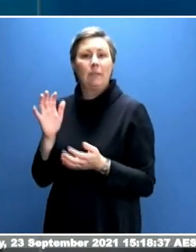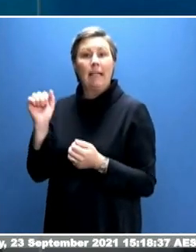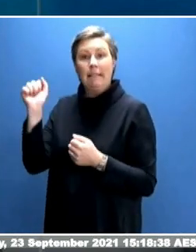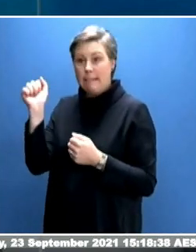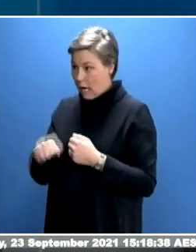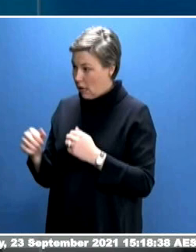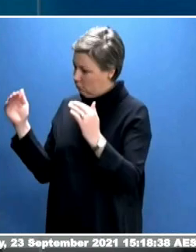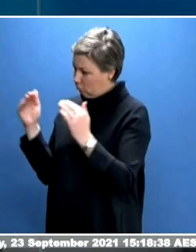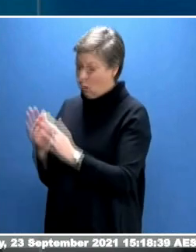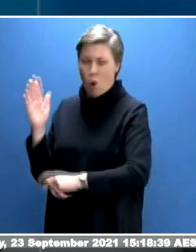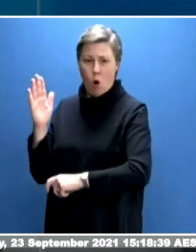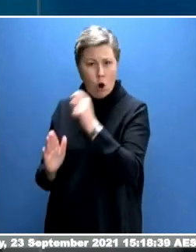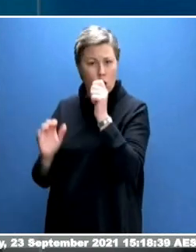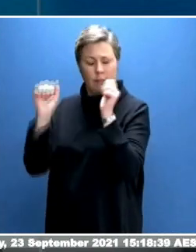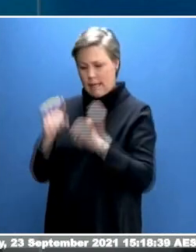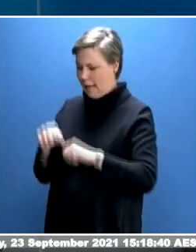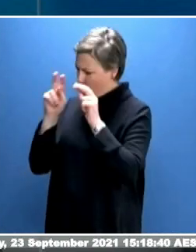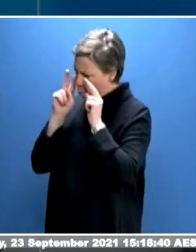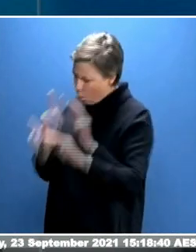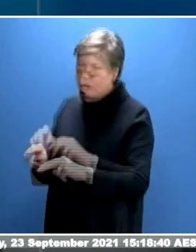security, and yes, there's CCTV.